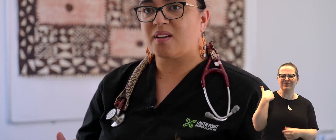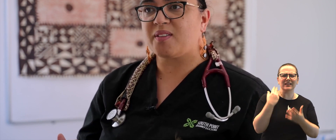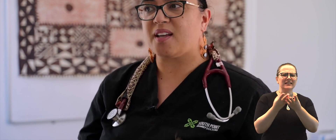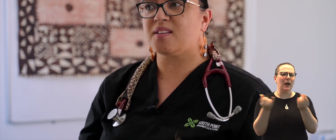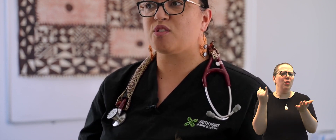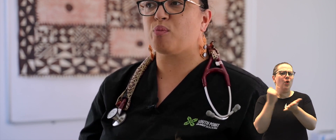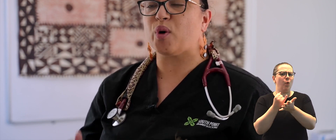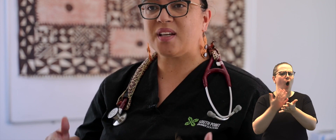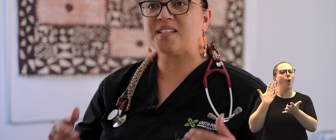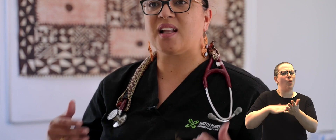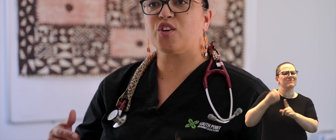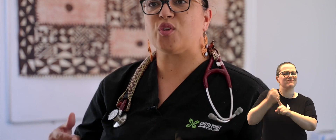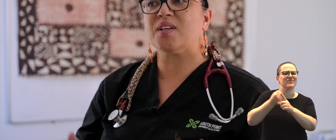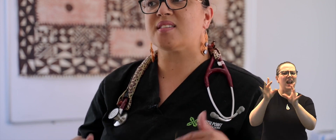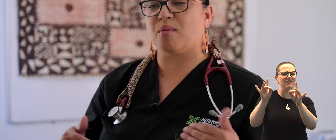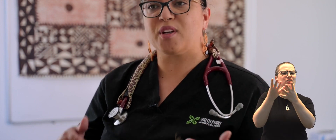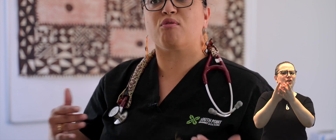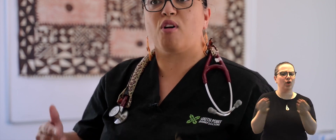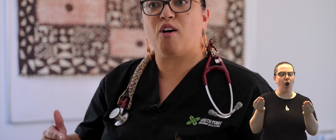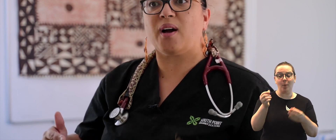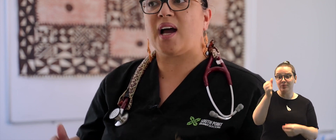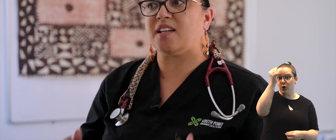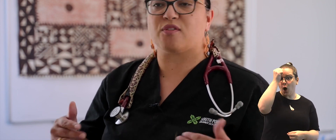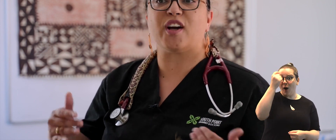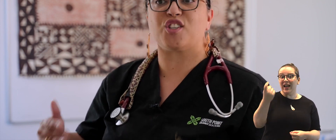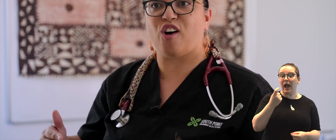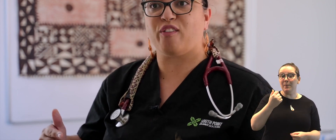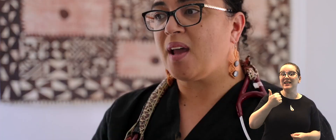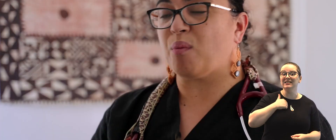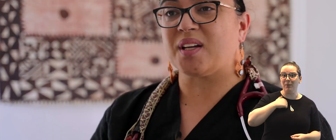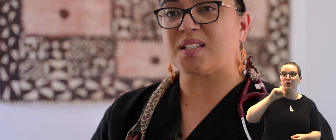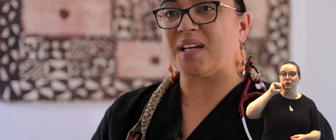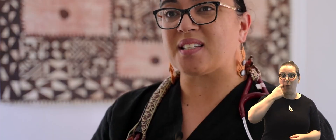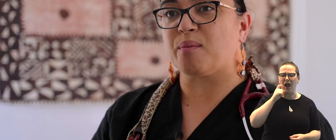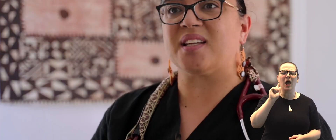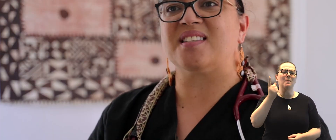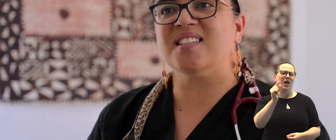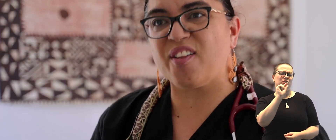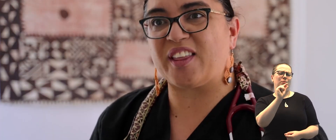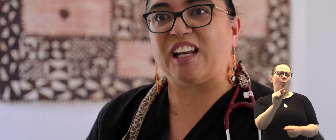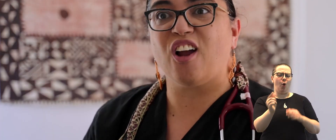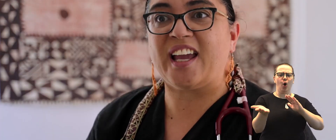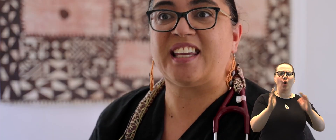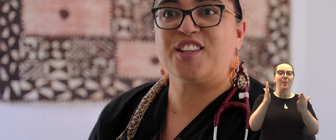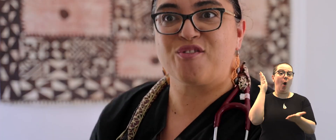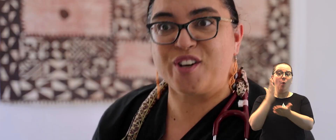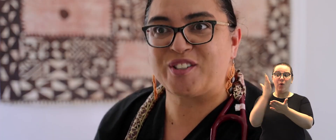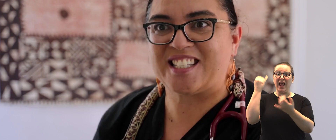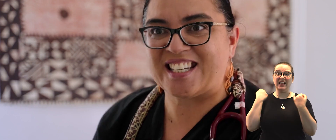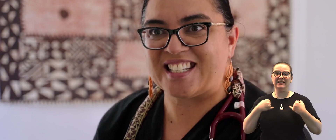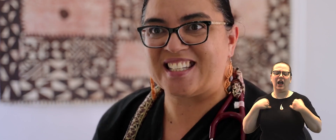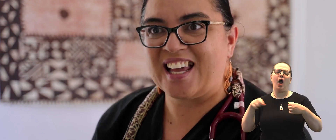that is your body telling you there's something wrong, I need to fight it off and we expect it but it's nothing like getting the real disease.